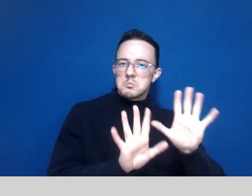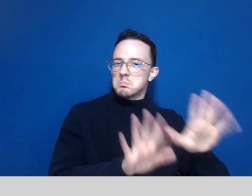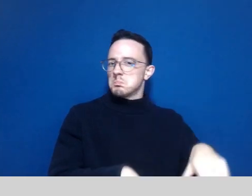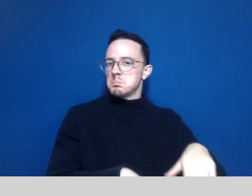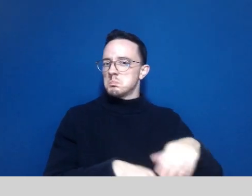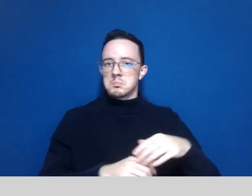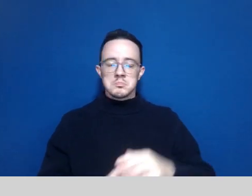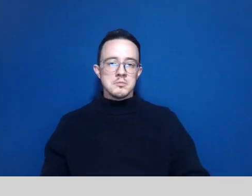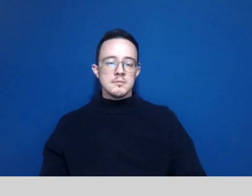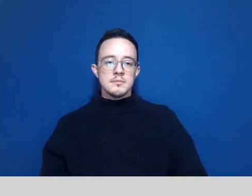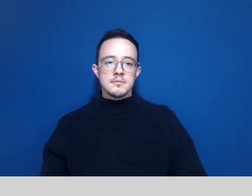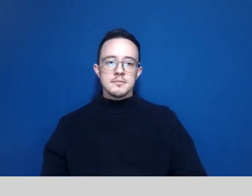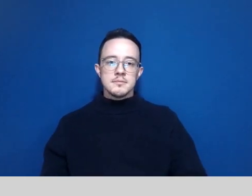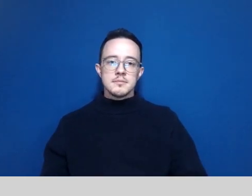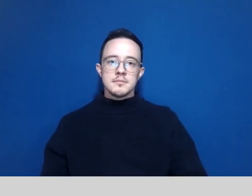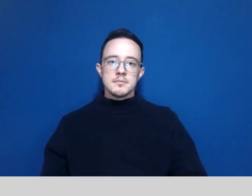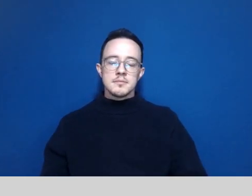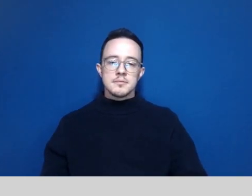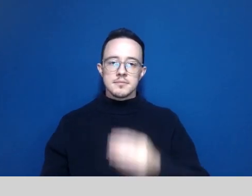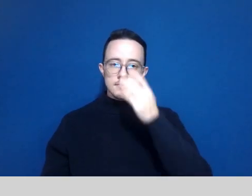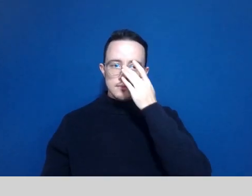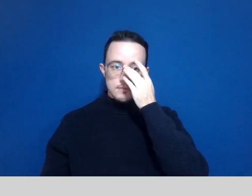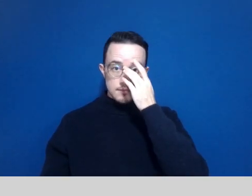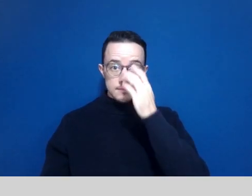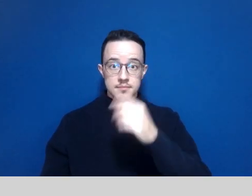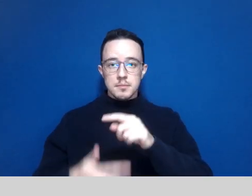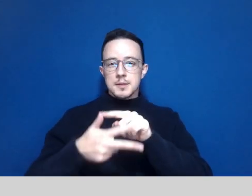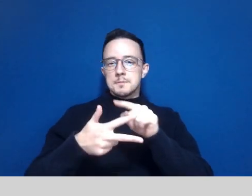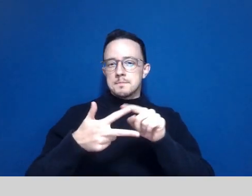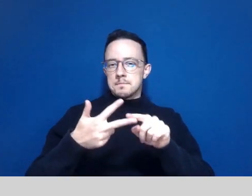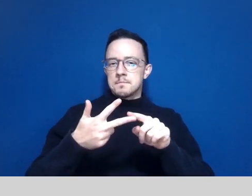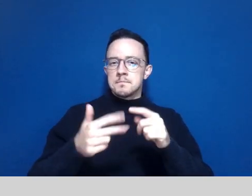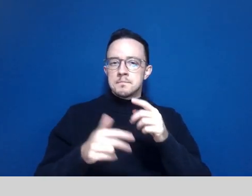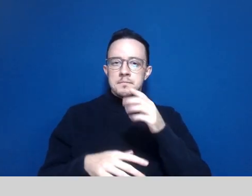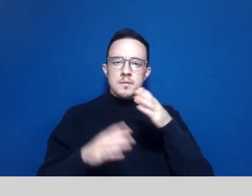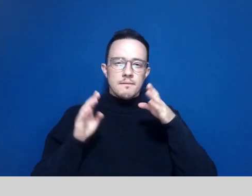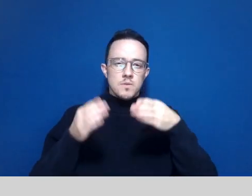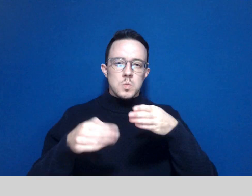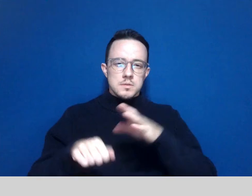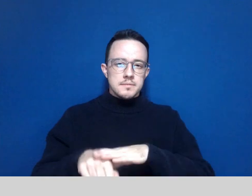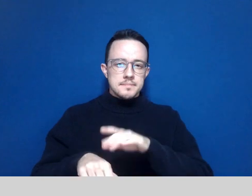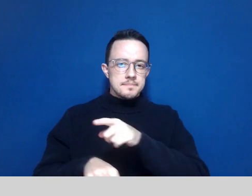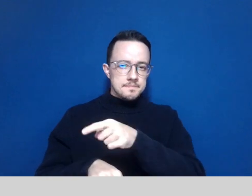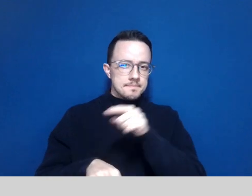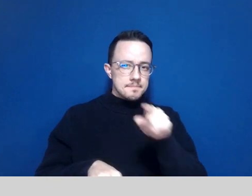that we're not really going to be doing too much with. Those first three are the ones that we really use.